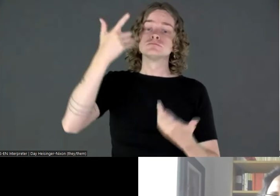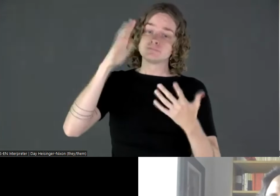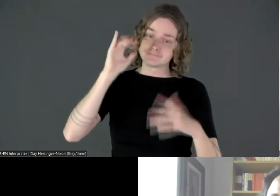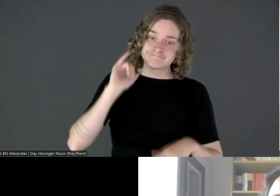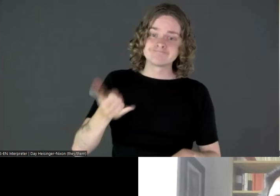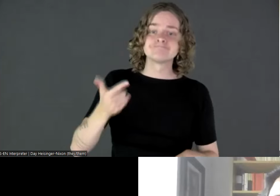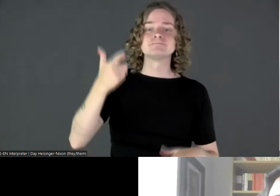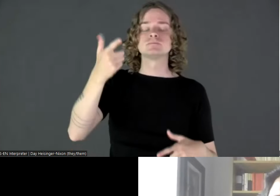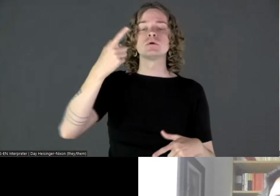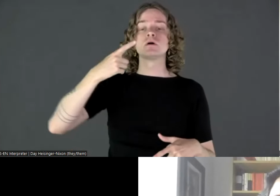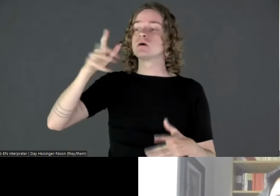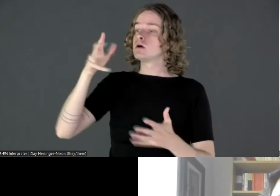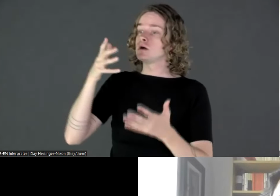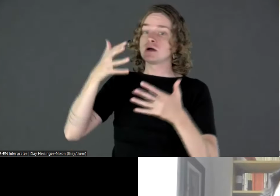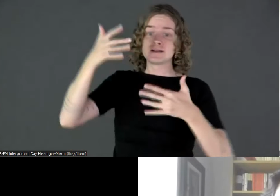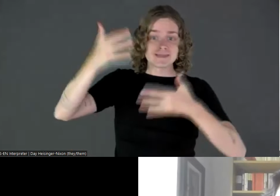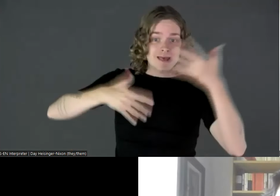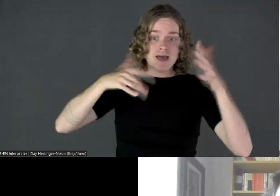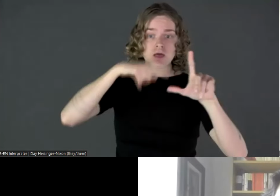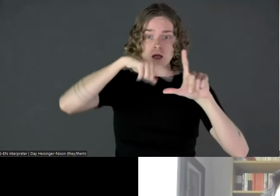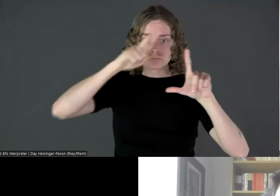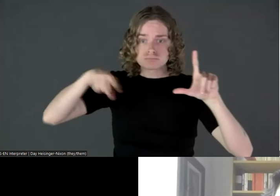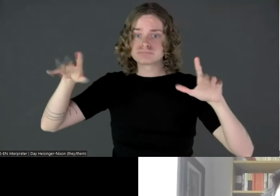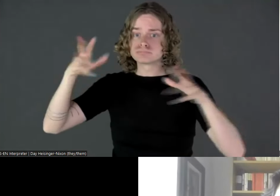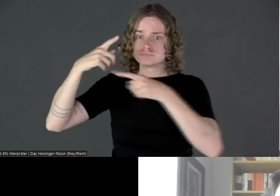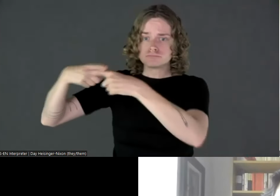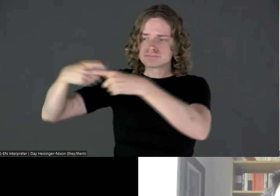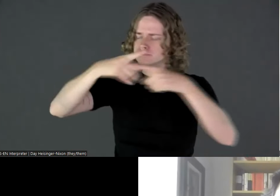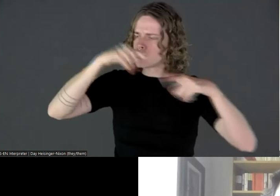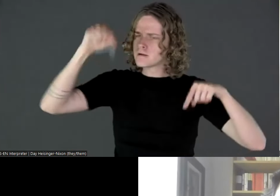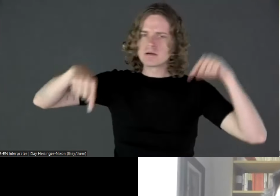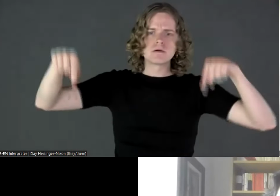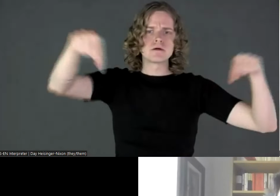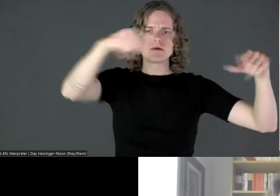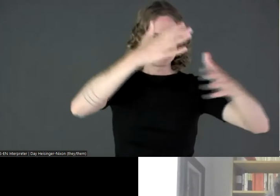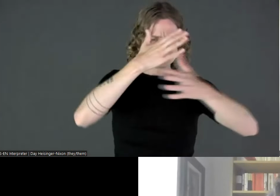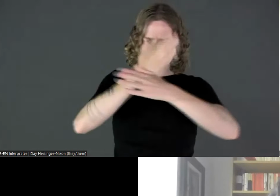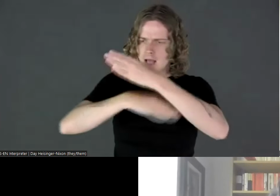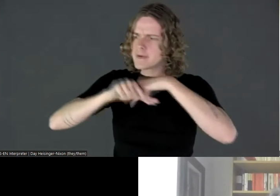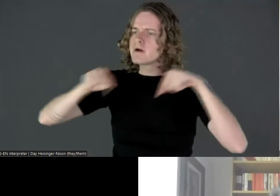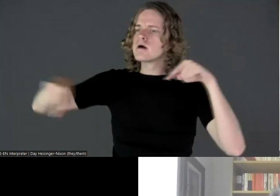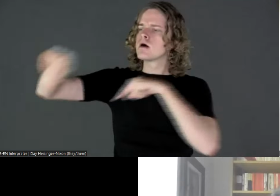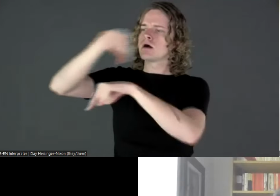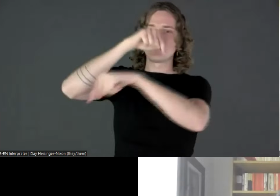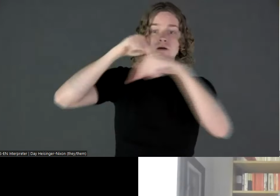cluster coordination teams of partners to integrate cross cutting issues in their work.